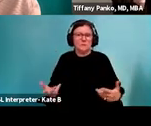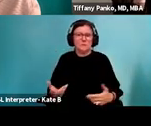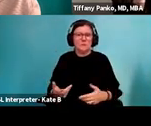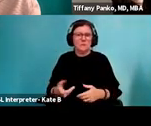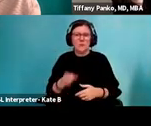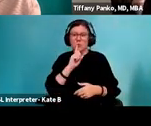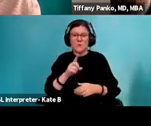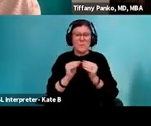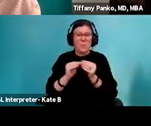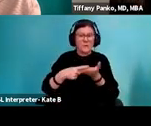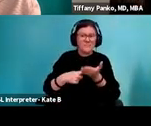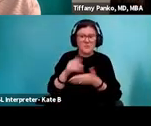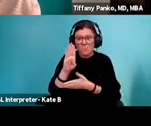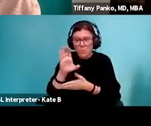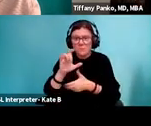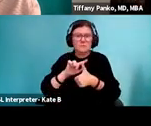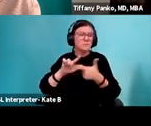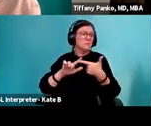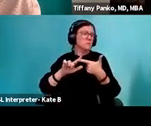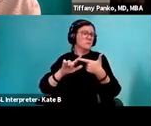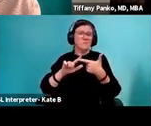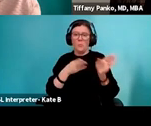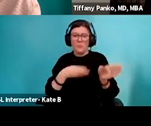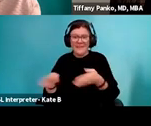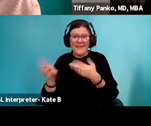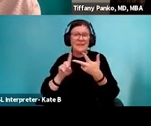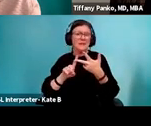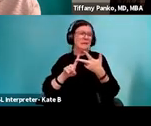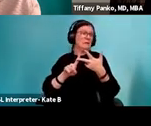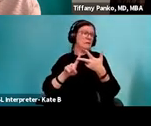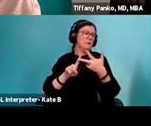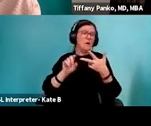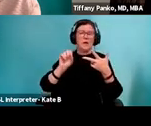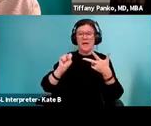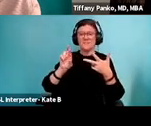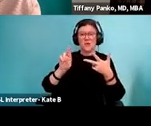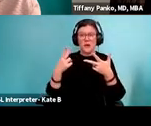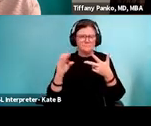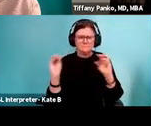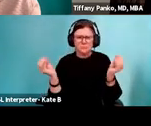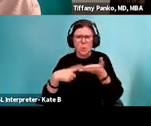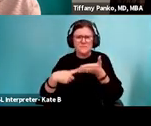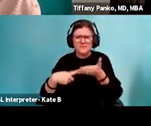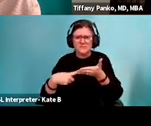further discussion on birth control or sexual reproductive health. But more commonly than